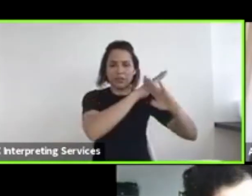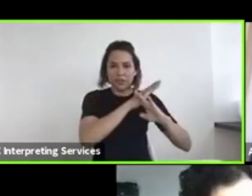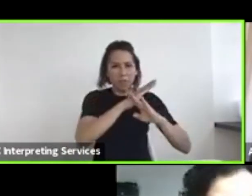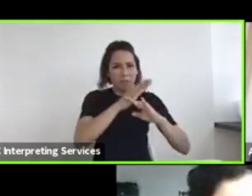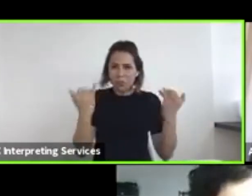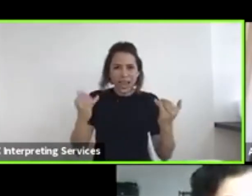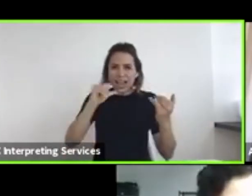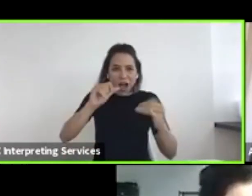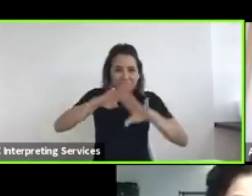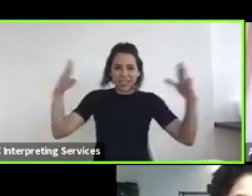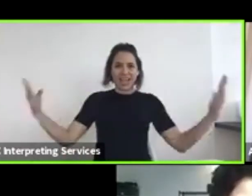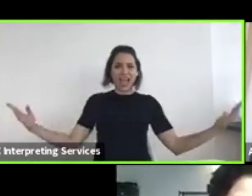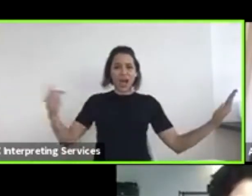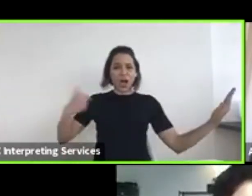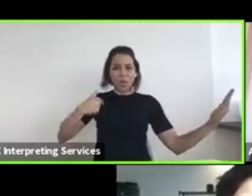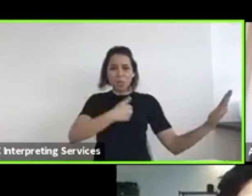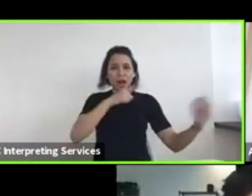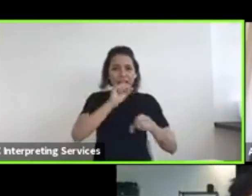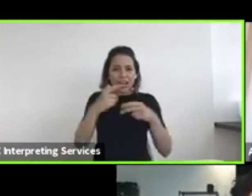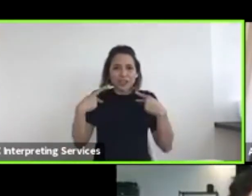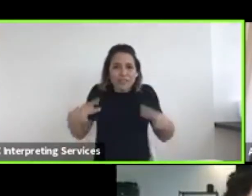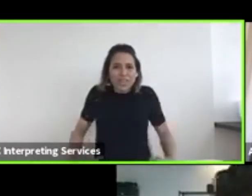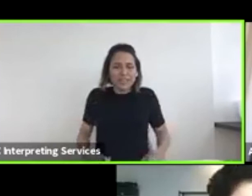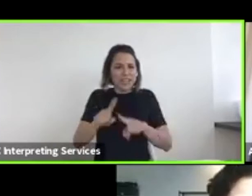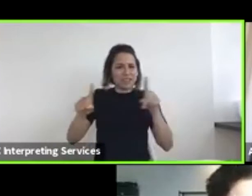WE'RE ACTUALLY PHYSICALLY IN A VERY DIFFERENT RELATIONSHIP TO OUR INSTITUTIONS